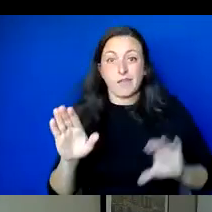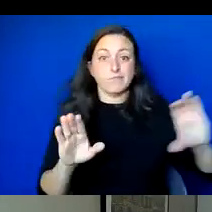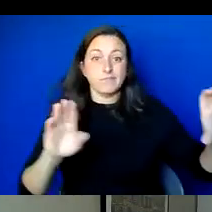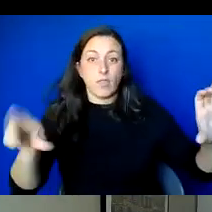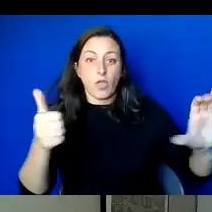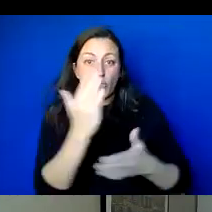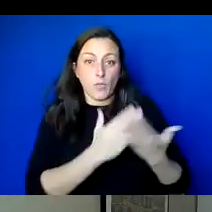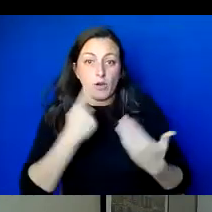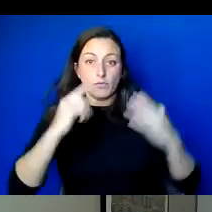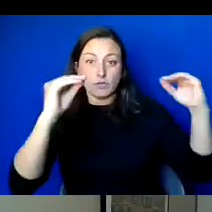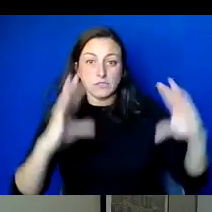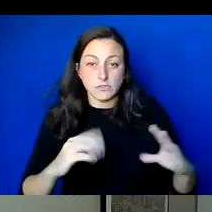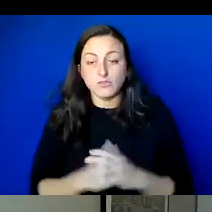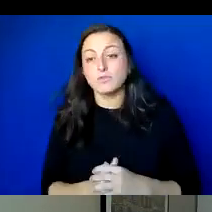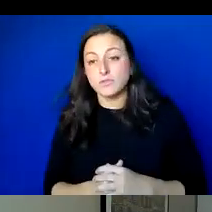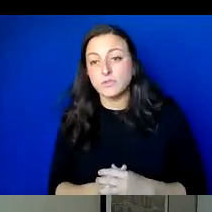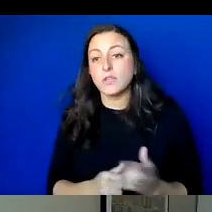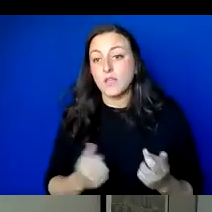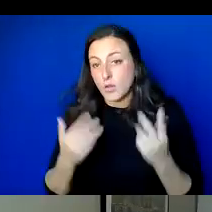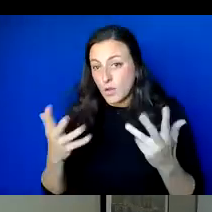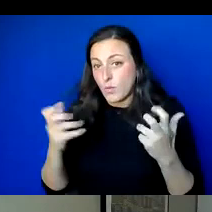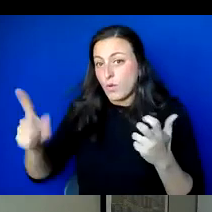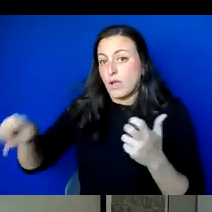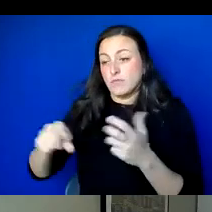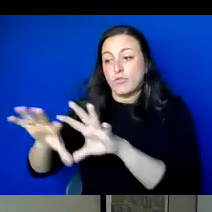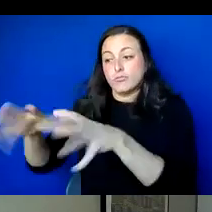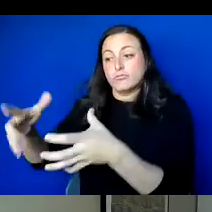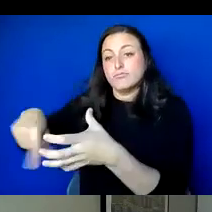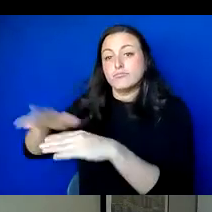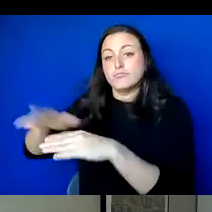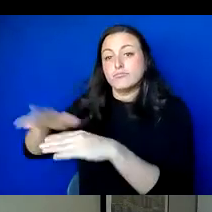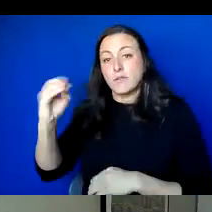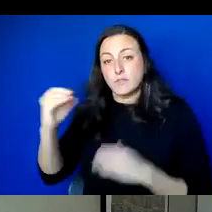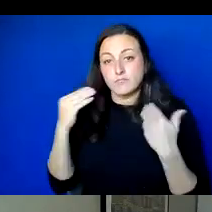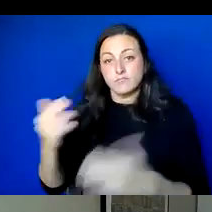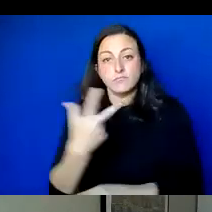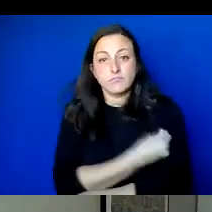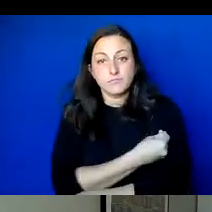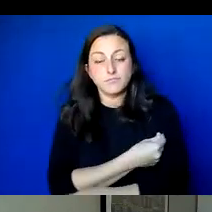and make sure that 70 and above get vaccinated. And then, of course, we've got to work with the